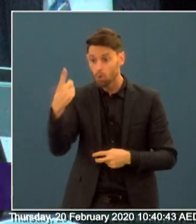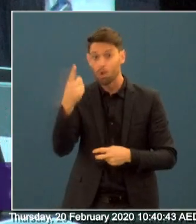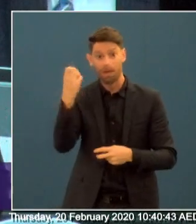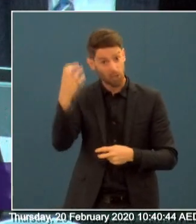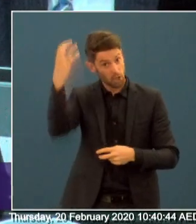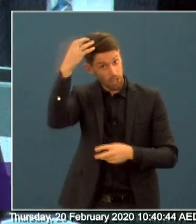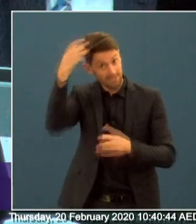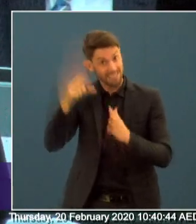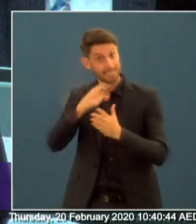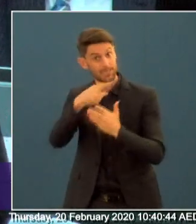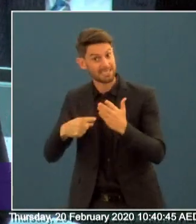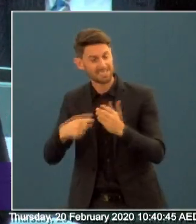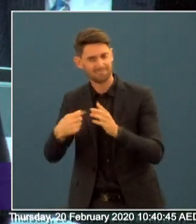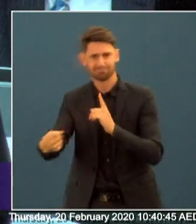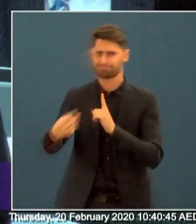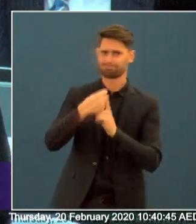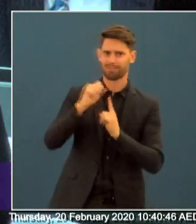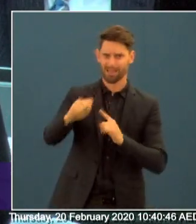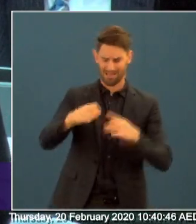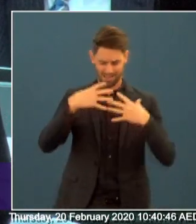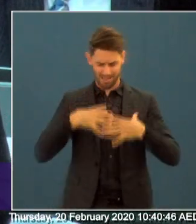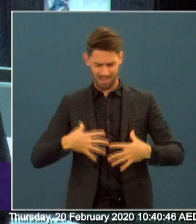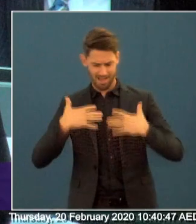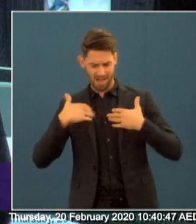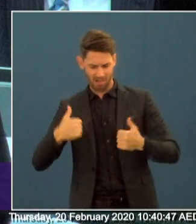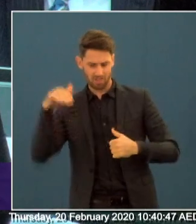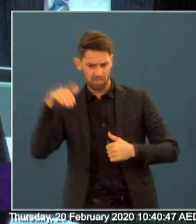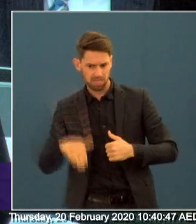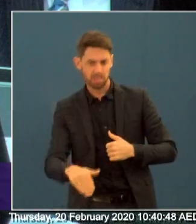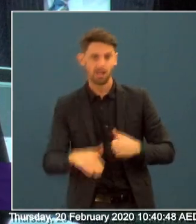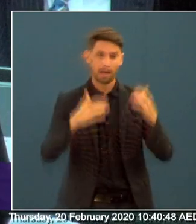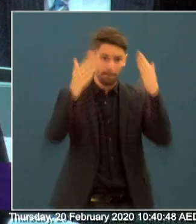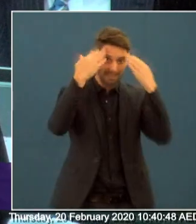experienced by people with developmental disability compared to the rest of the Australian population.